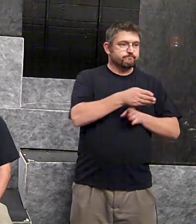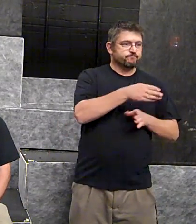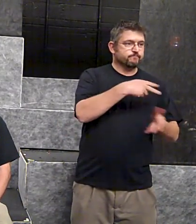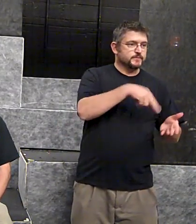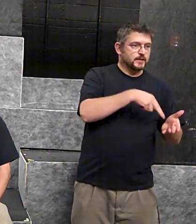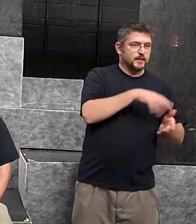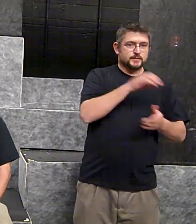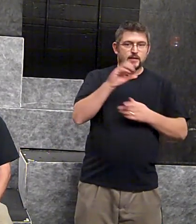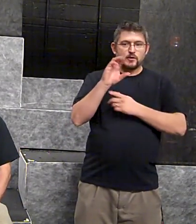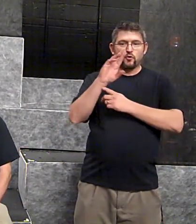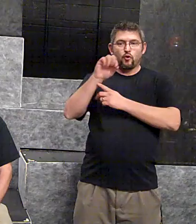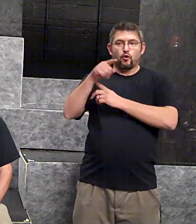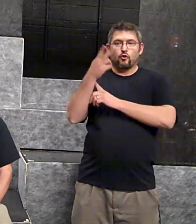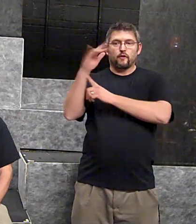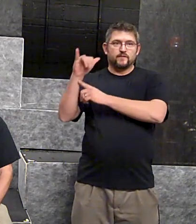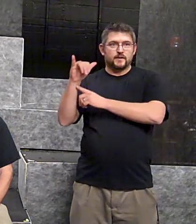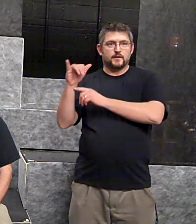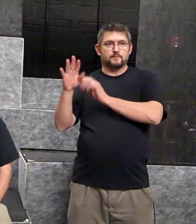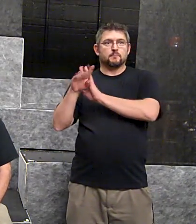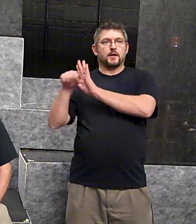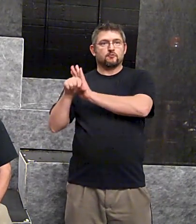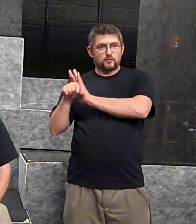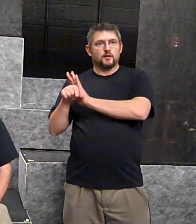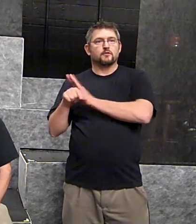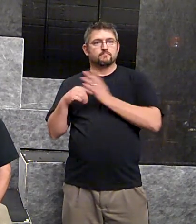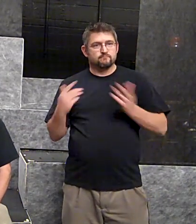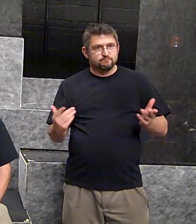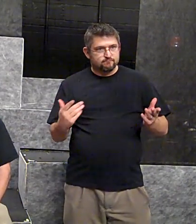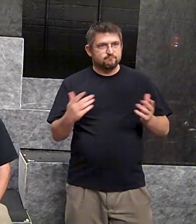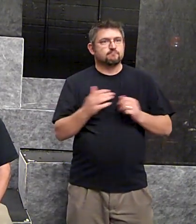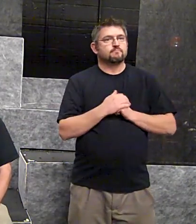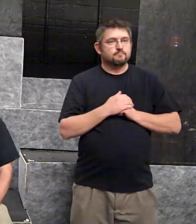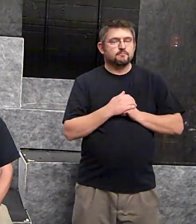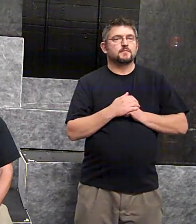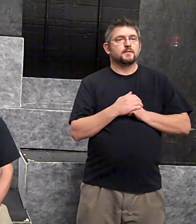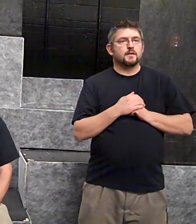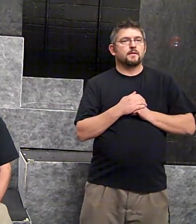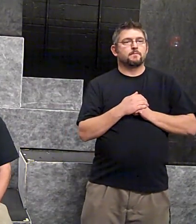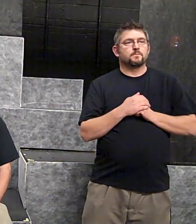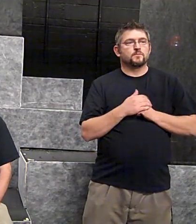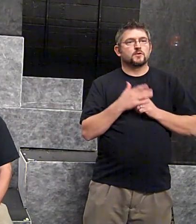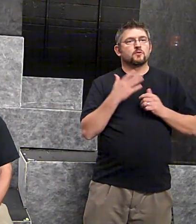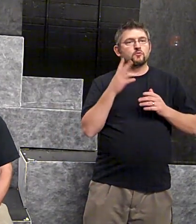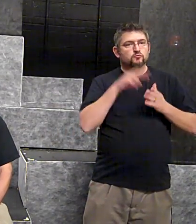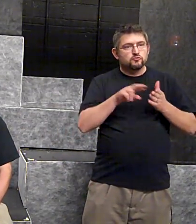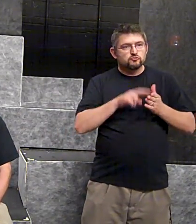and we started looking into the way it was done and we really started talking about it